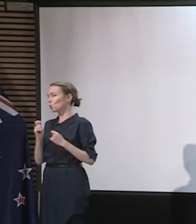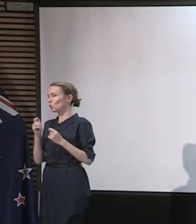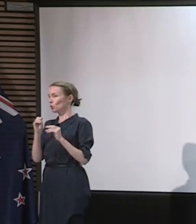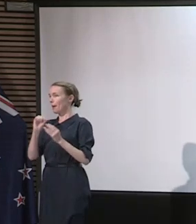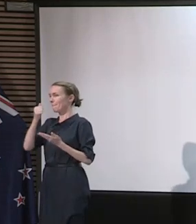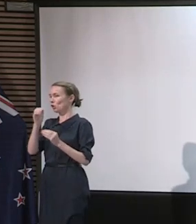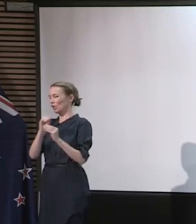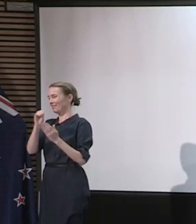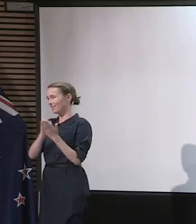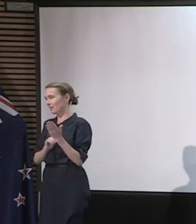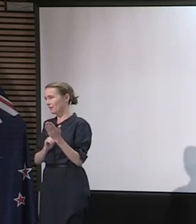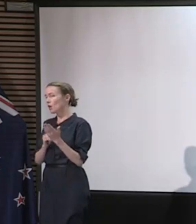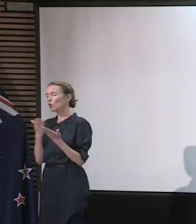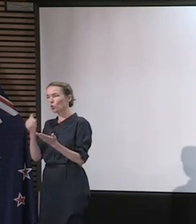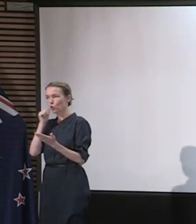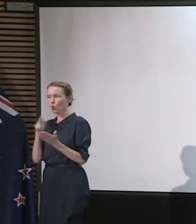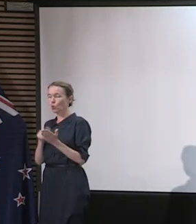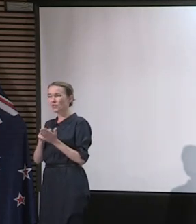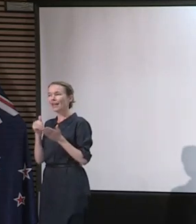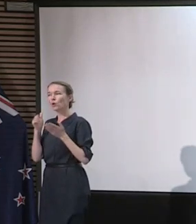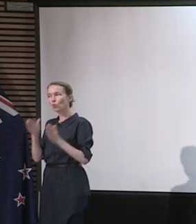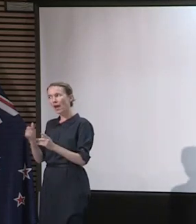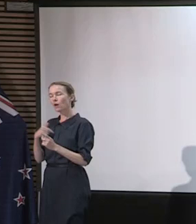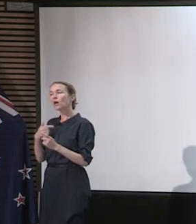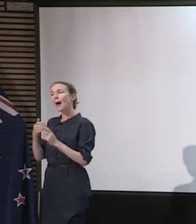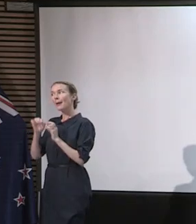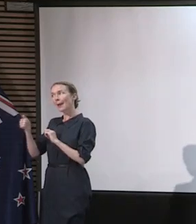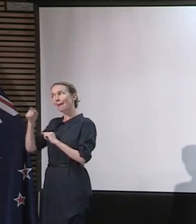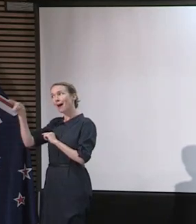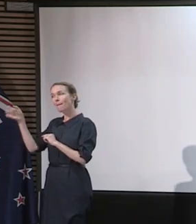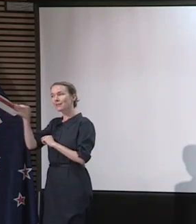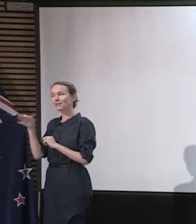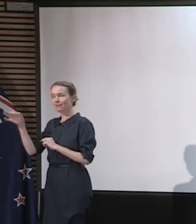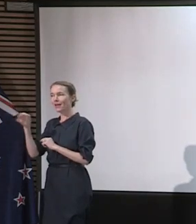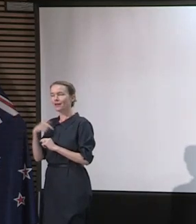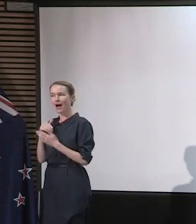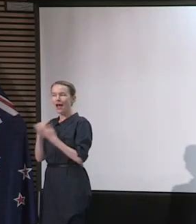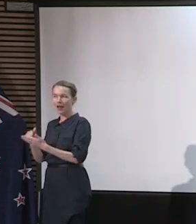process. You know from New Zealand's values when there is need, New Zealand does its bit.